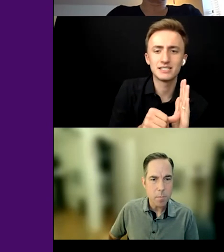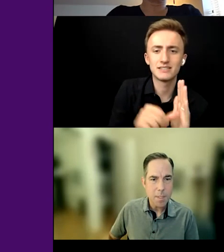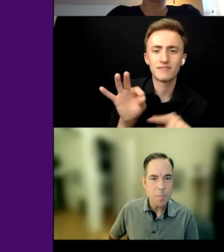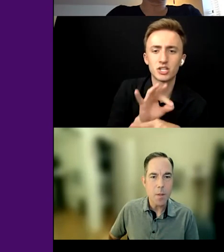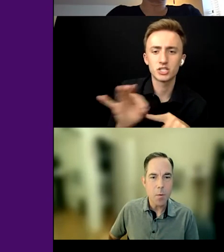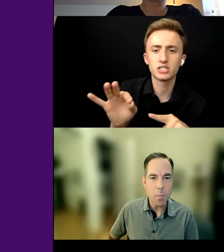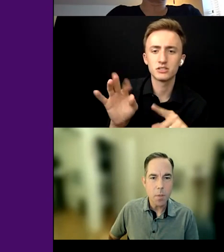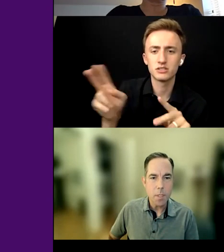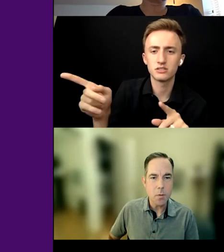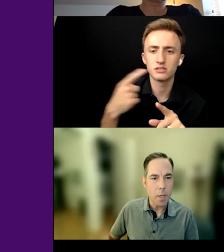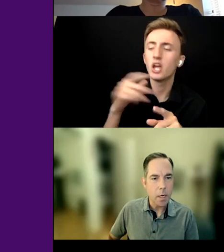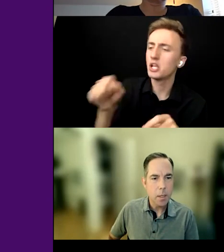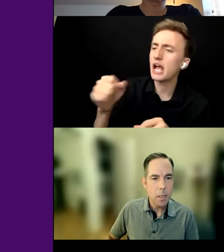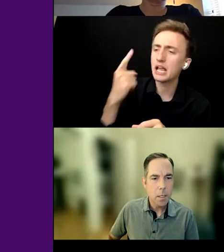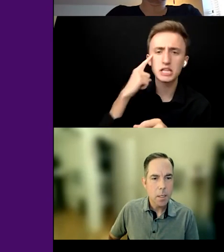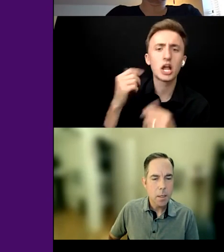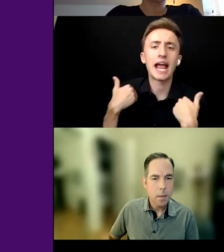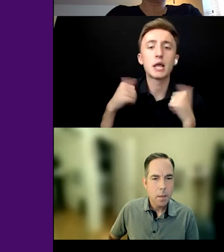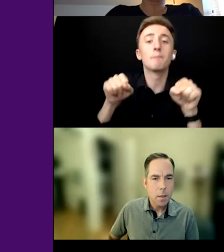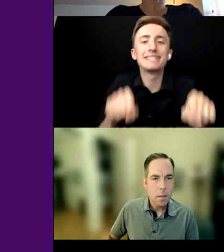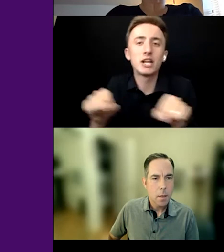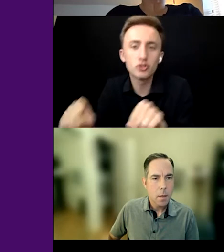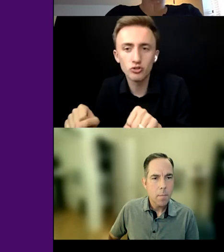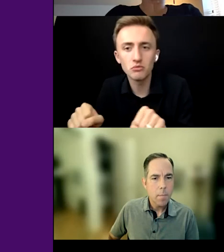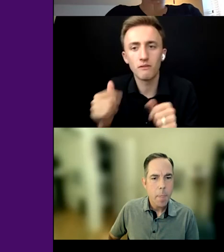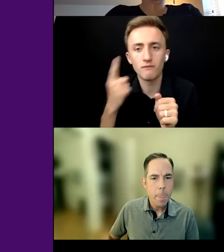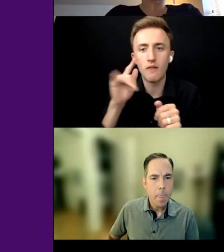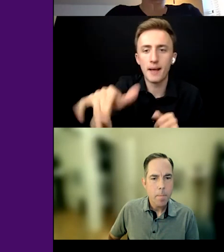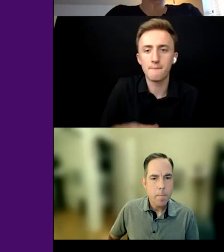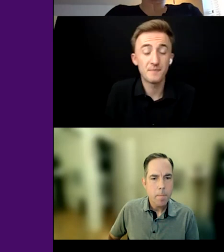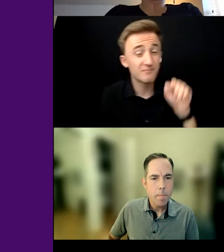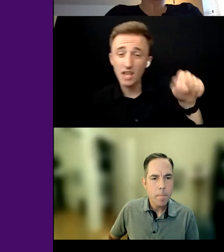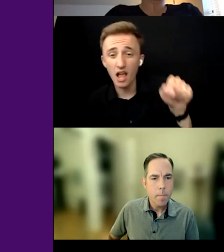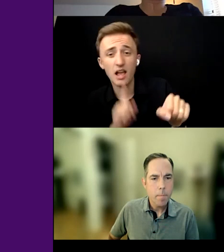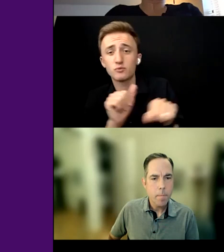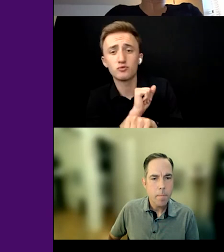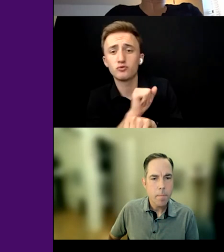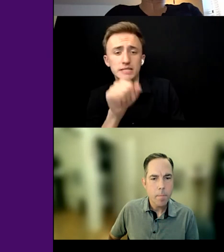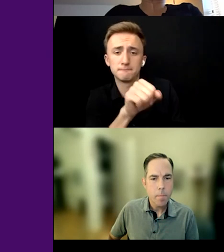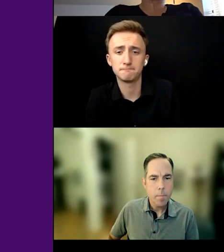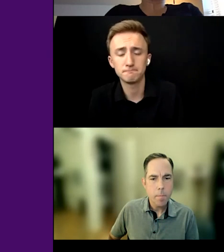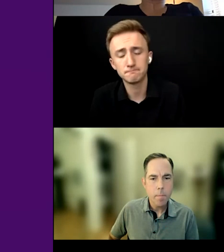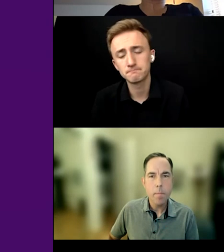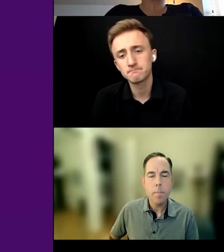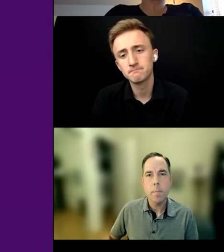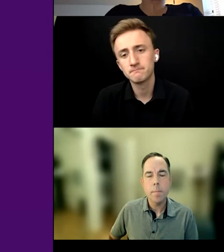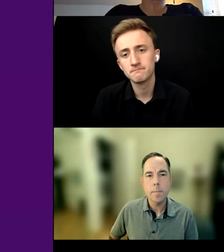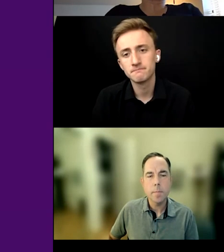it seems like there will be potential. >> Leonie: Yes, absolutely. Let's another